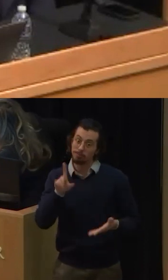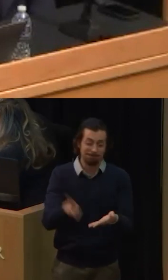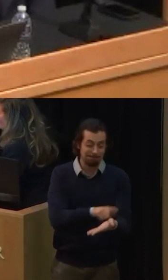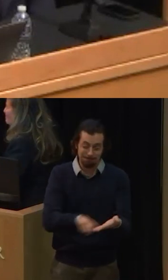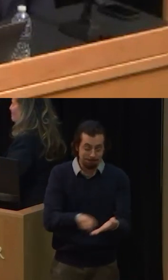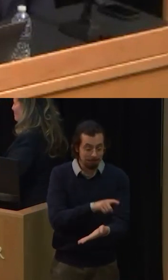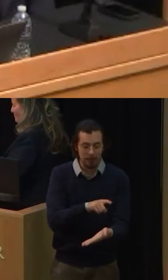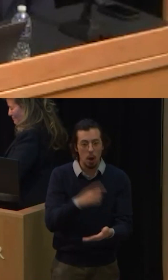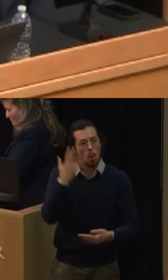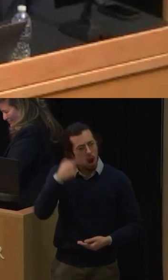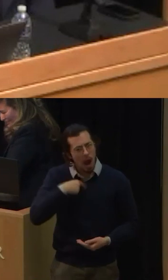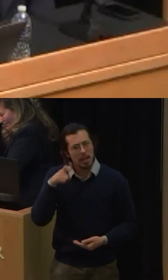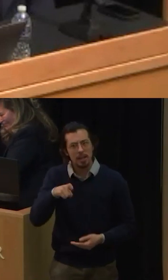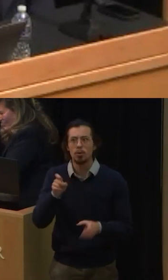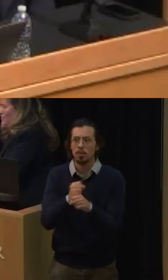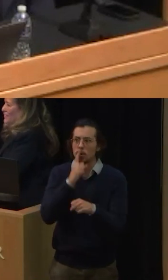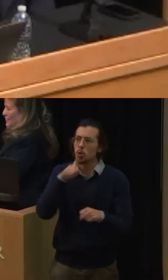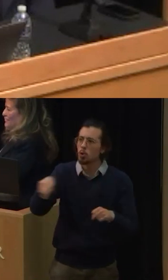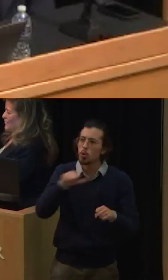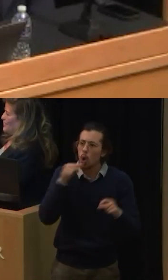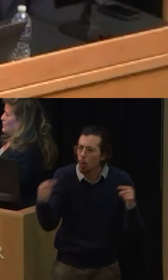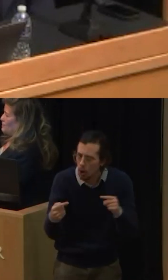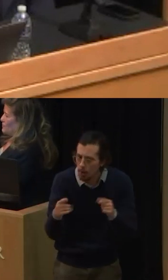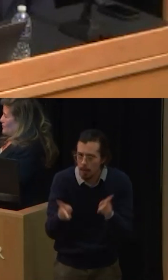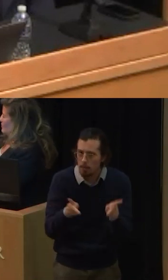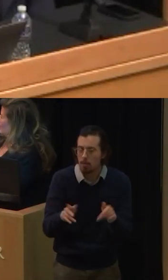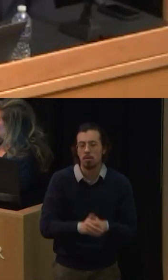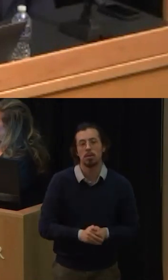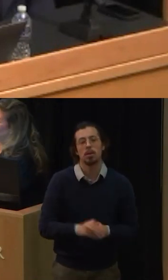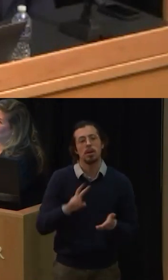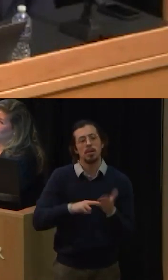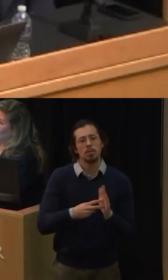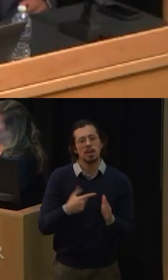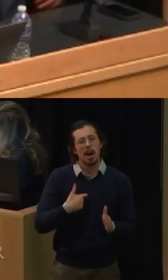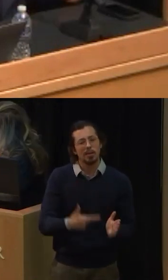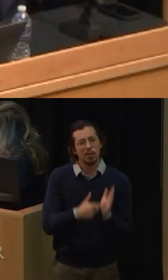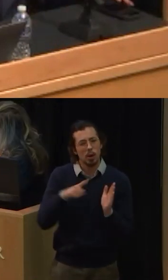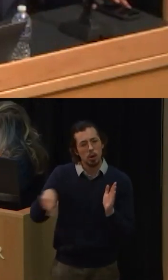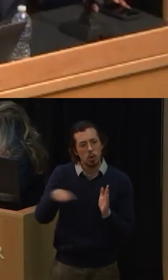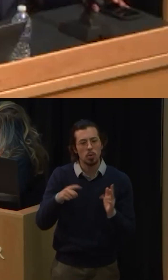'cause I got to make sure that you do no harm, so what I need you all to do is to start asking.